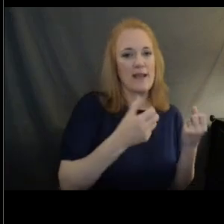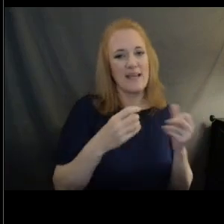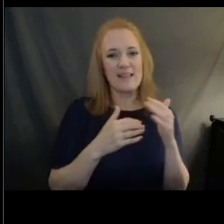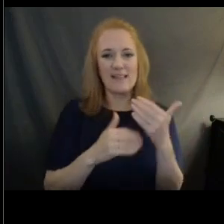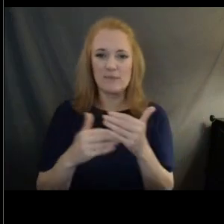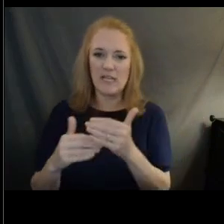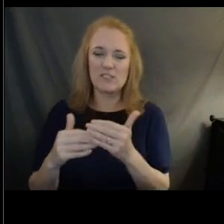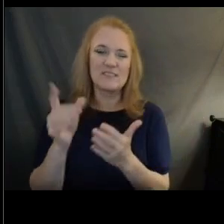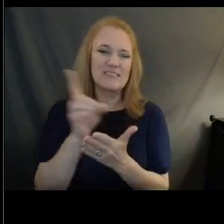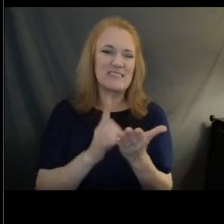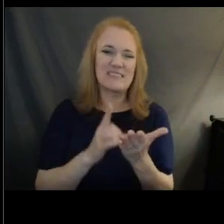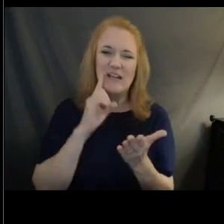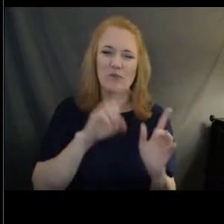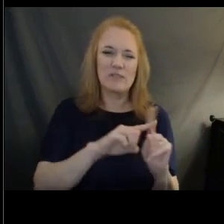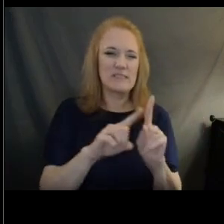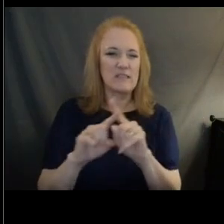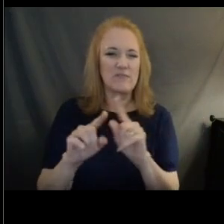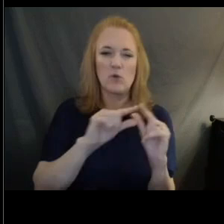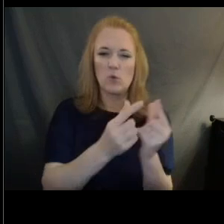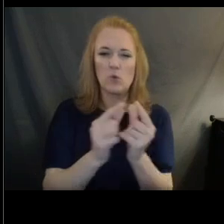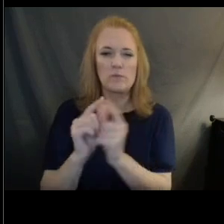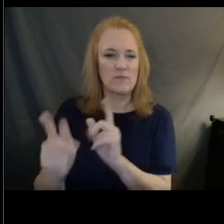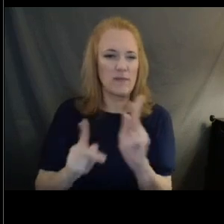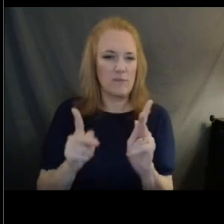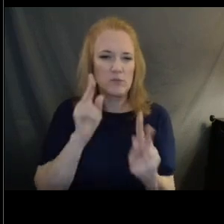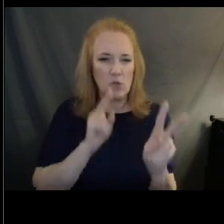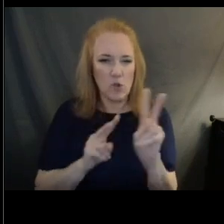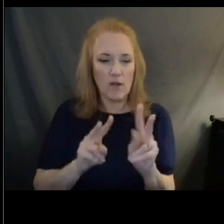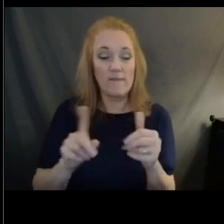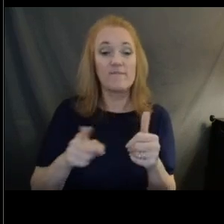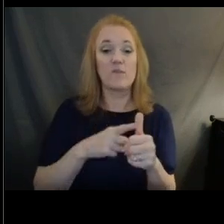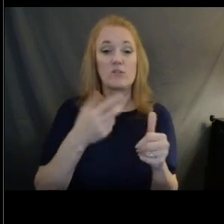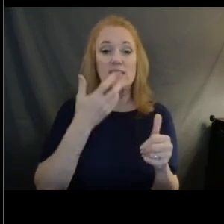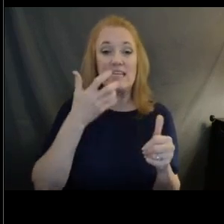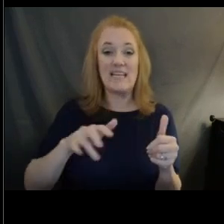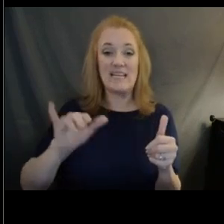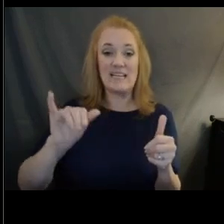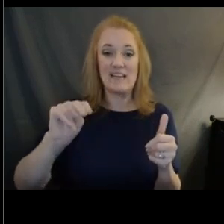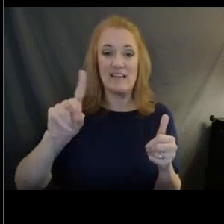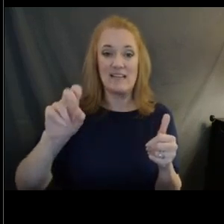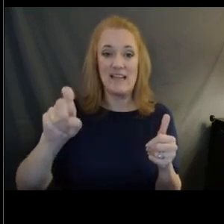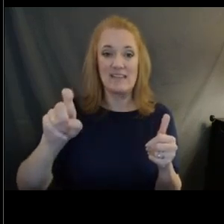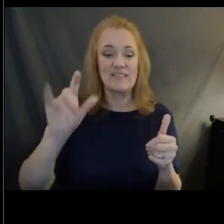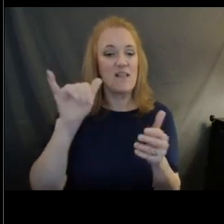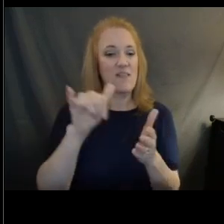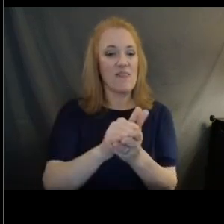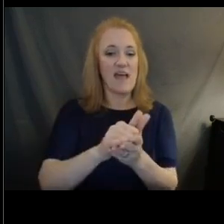for different audiences. Starting with heat index, it's our flagship heat stress indicator,